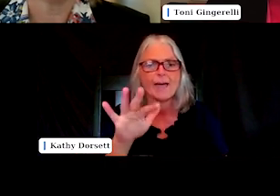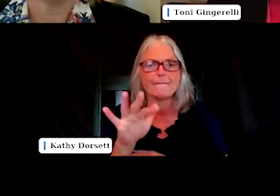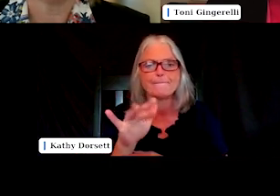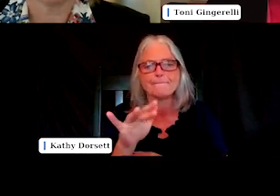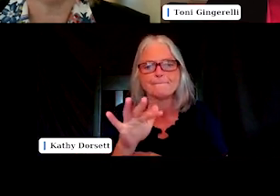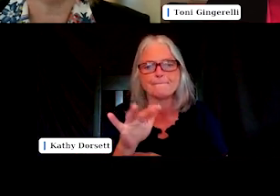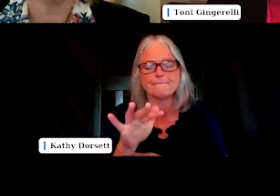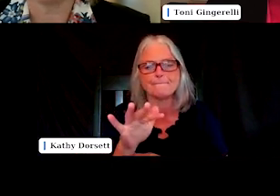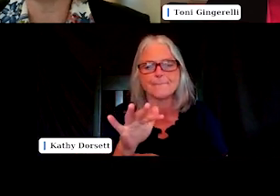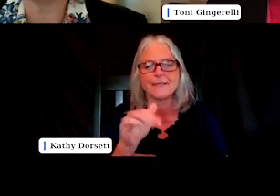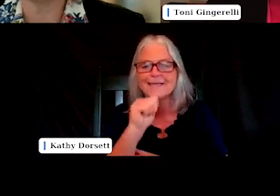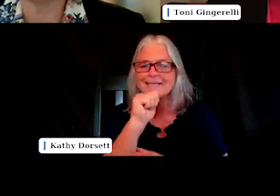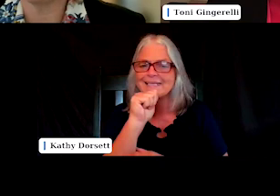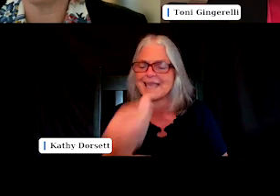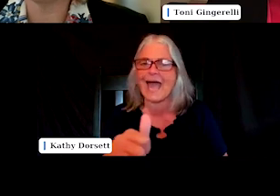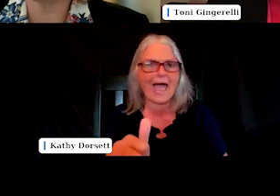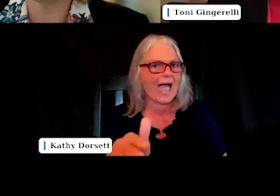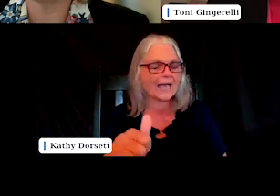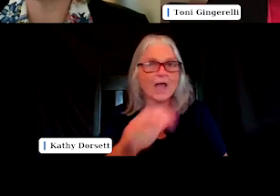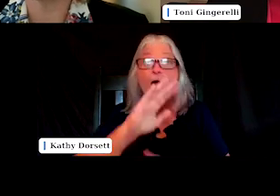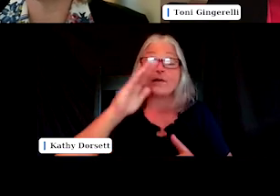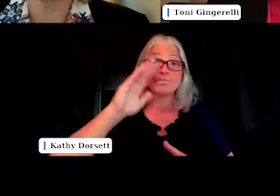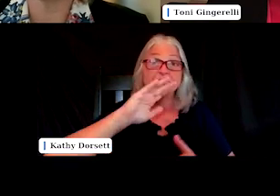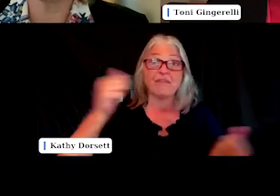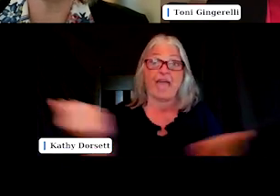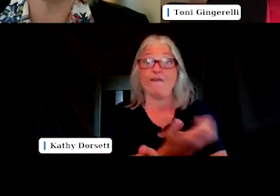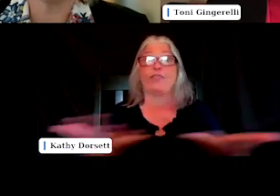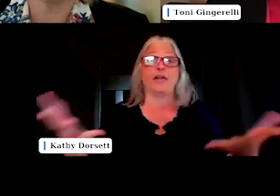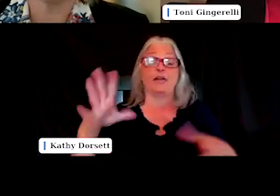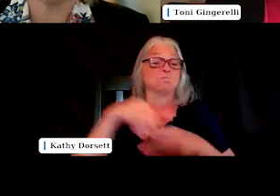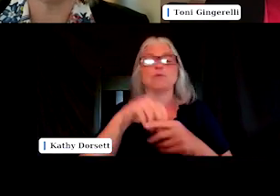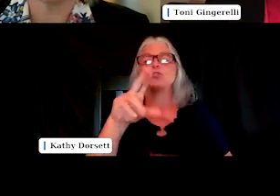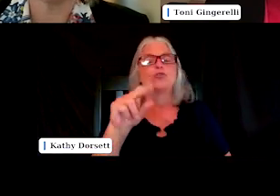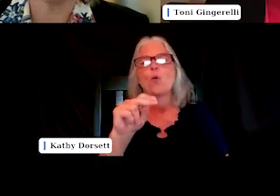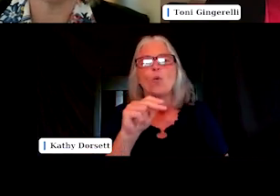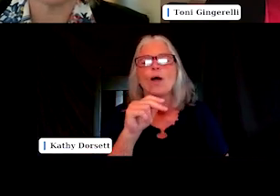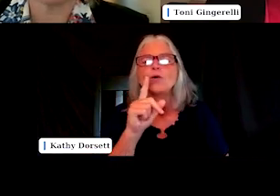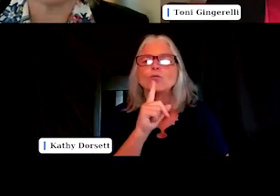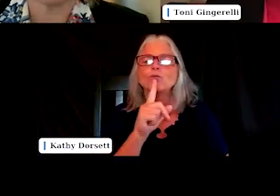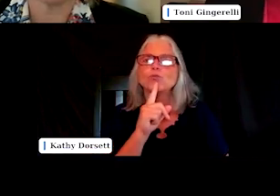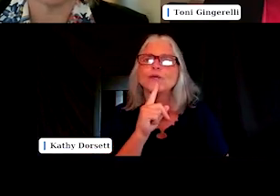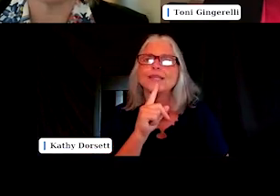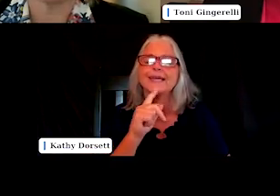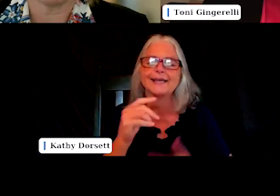You know not not the be all, and end all. It's a it's really a step, a step.